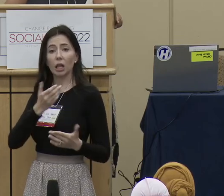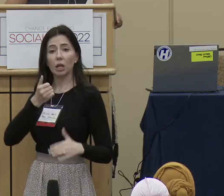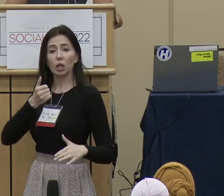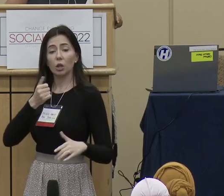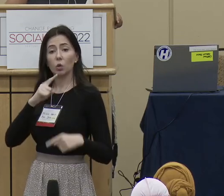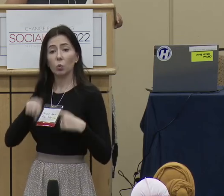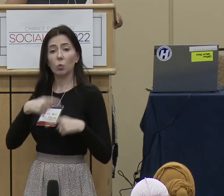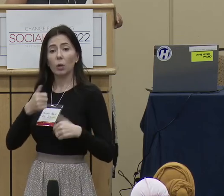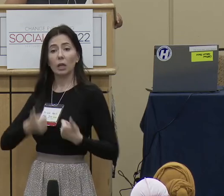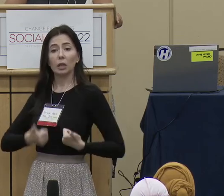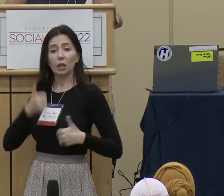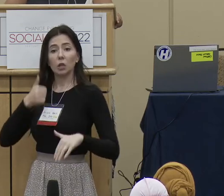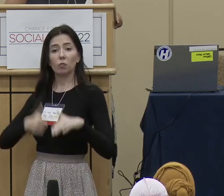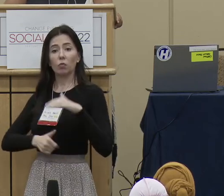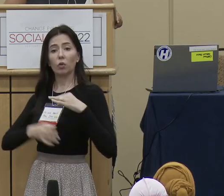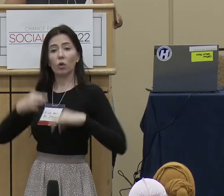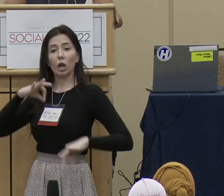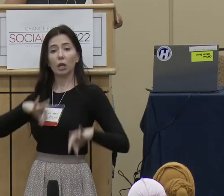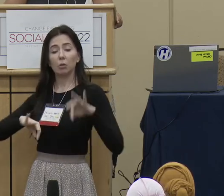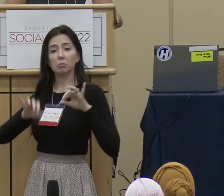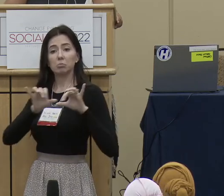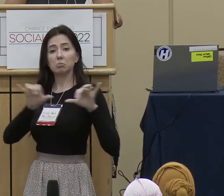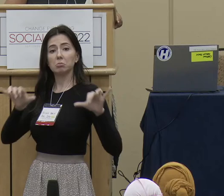. All of this is a part of our everyday reality under